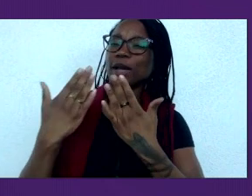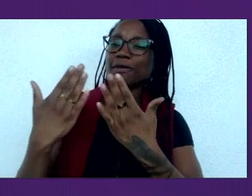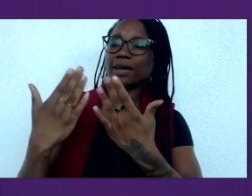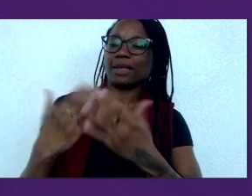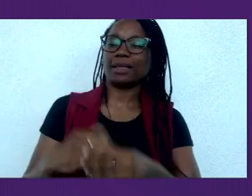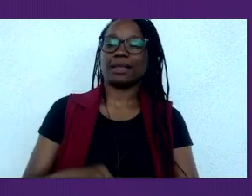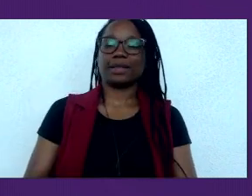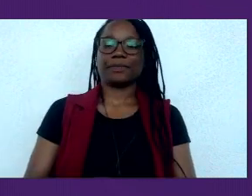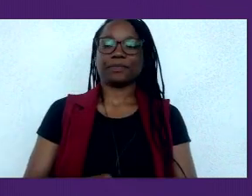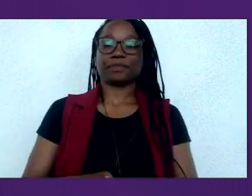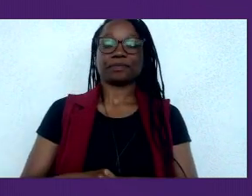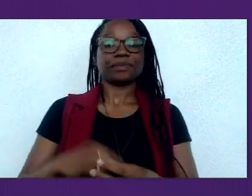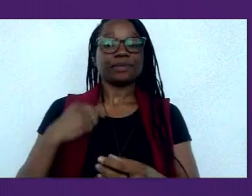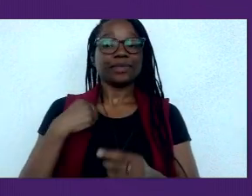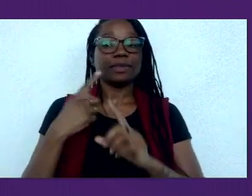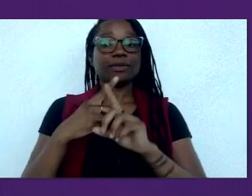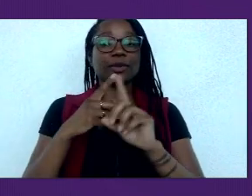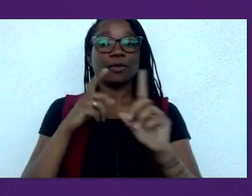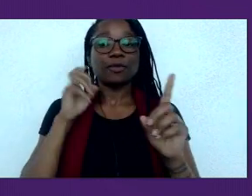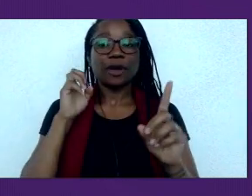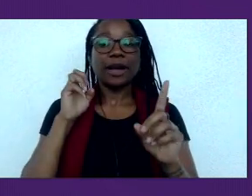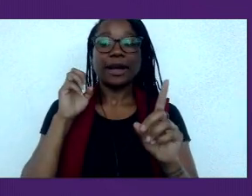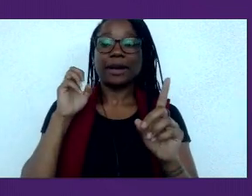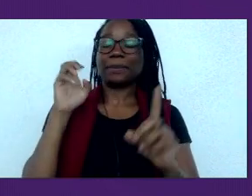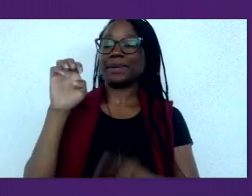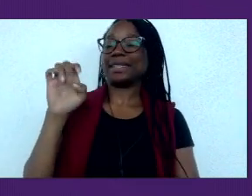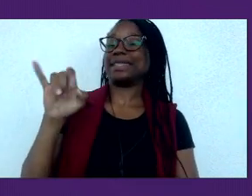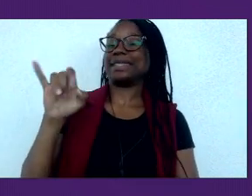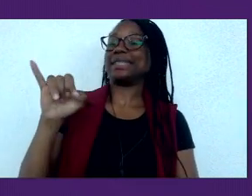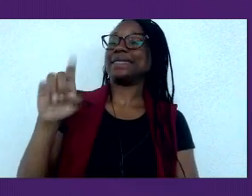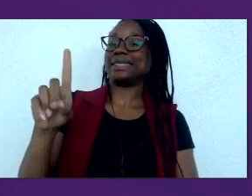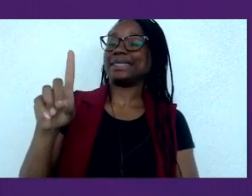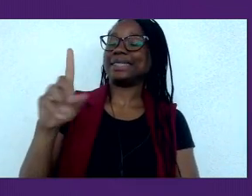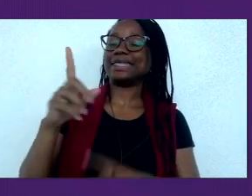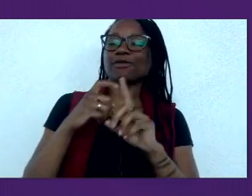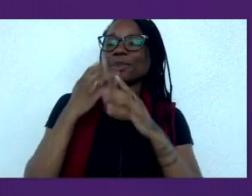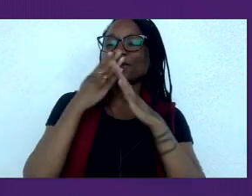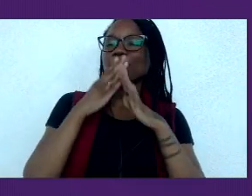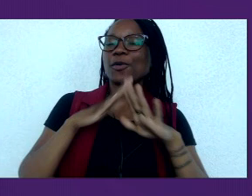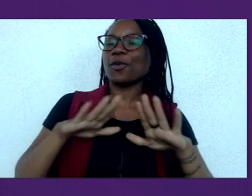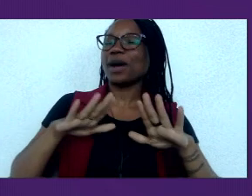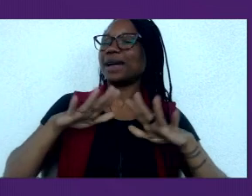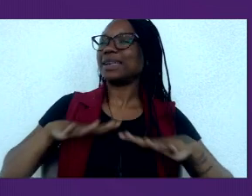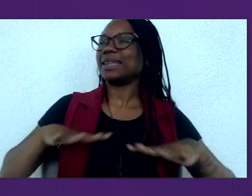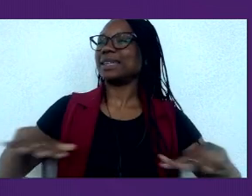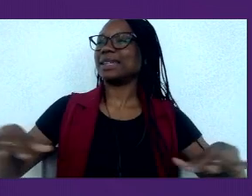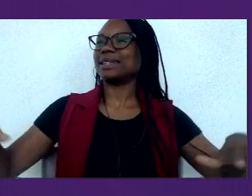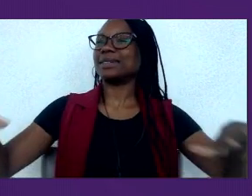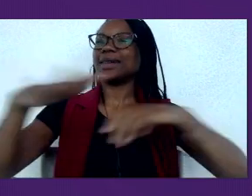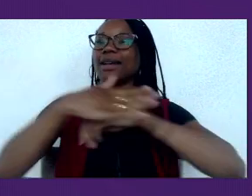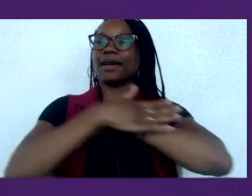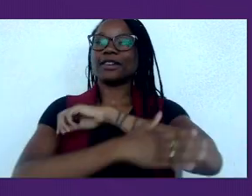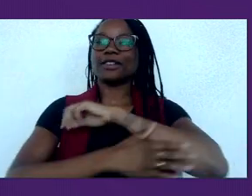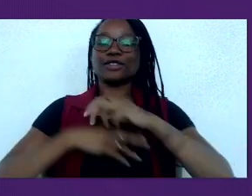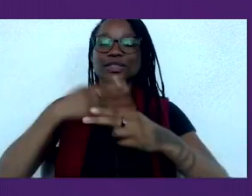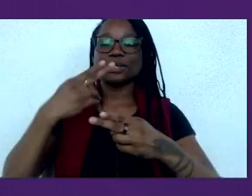I'm from Eid, from the quiet country of Kuwait and the busy streets of Pakistan.